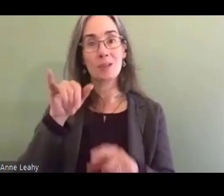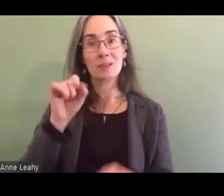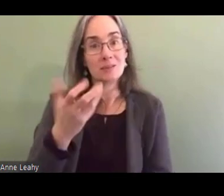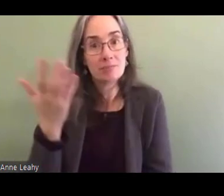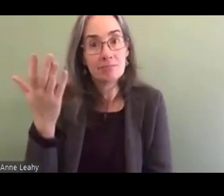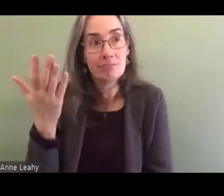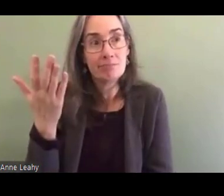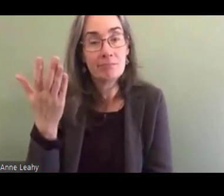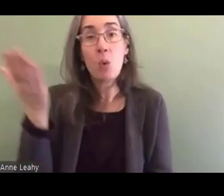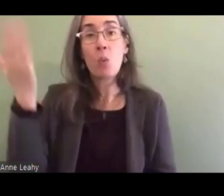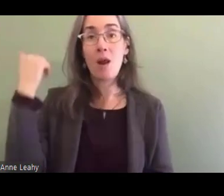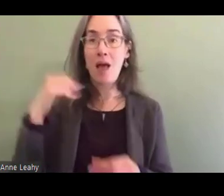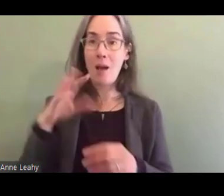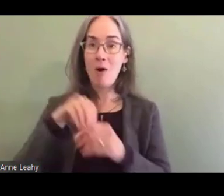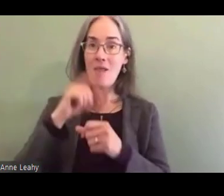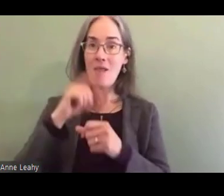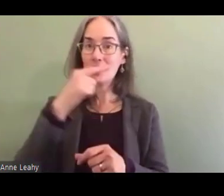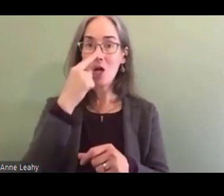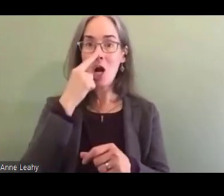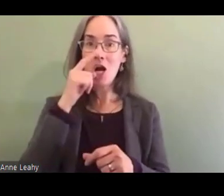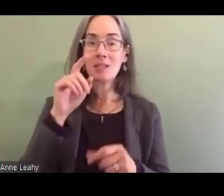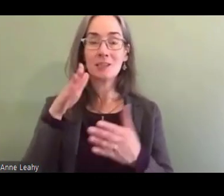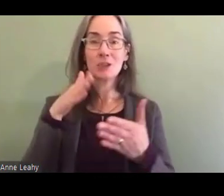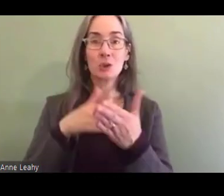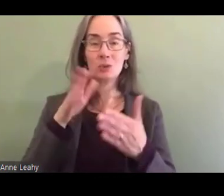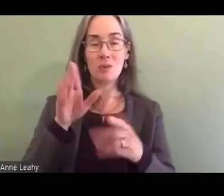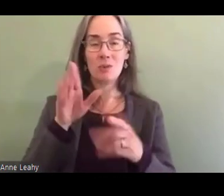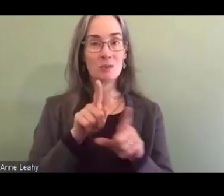When I was part of the Target suit also,